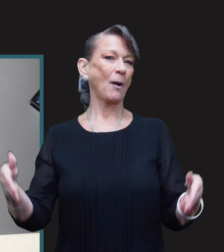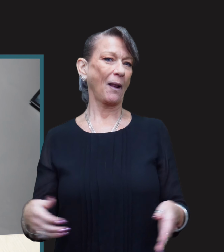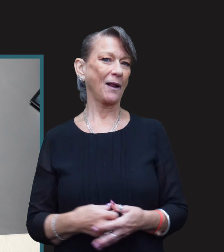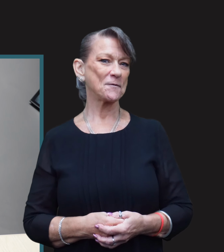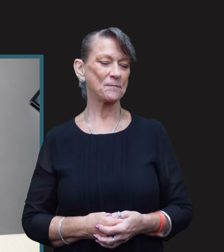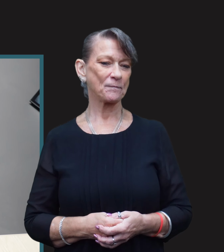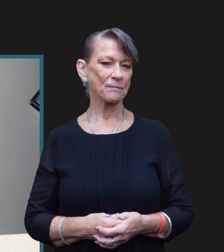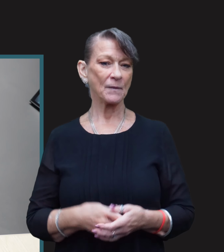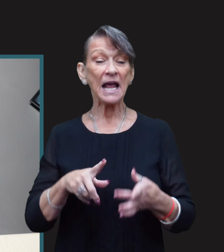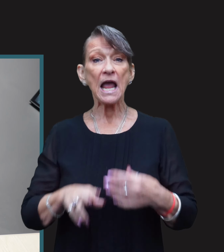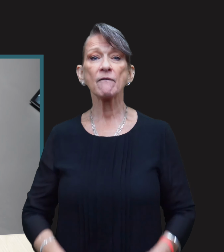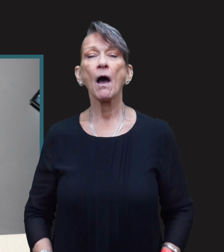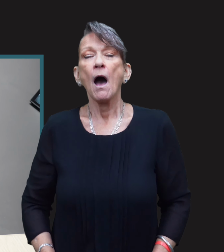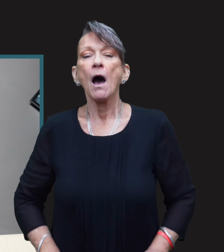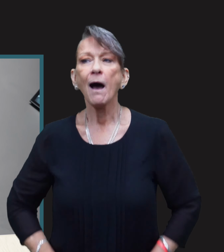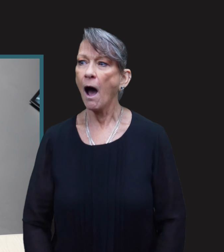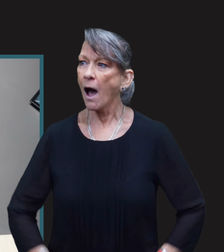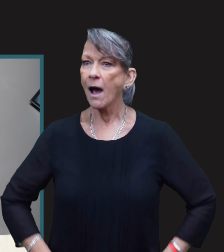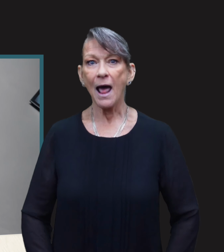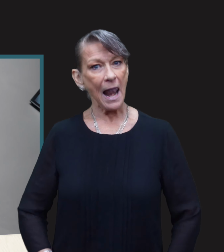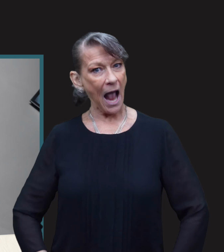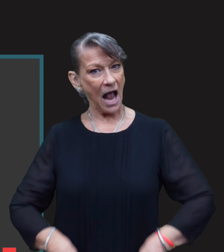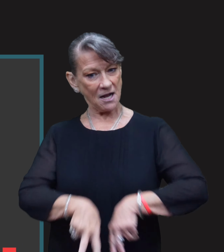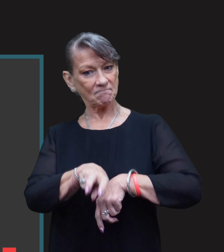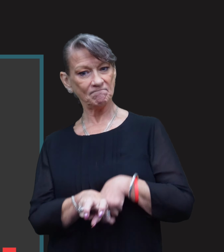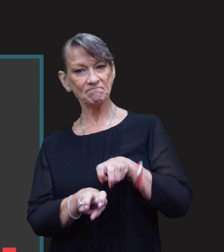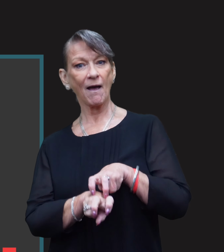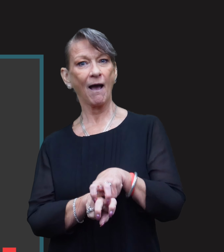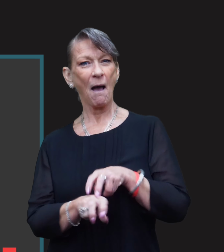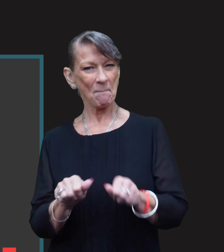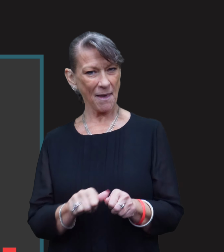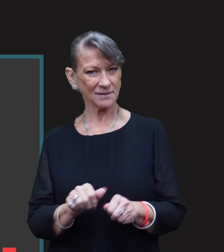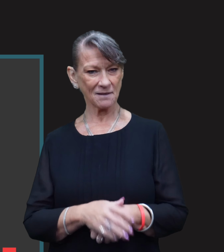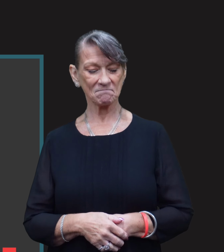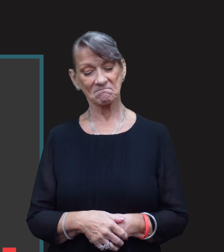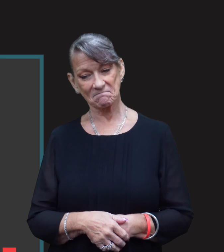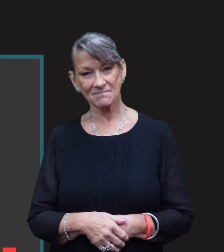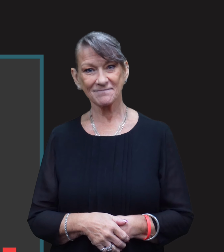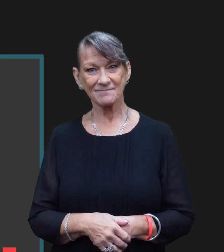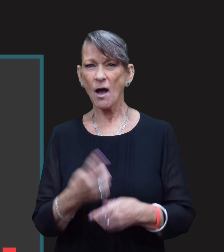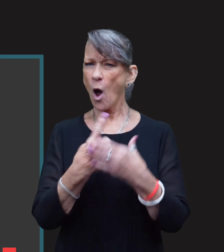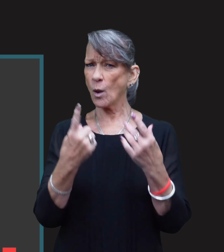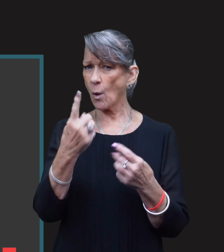Sliding them on your legs may help. However, the only way to control the game